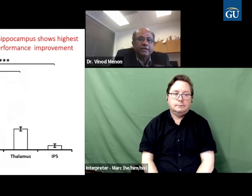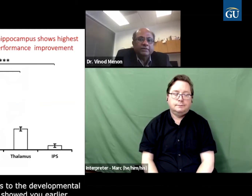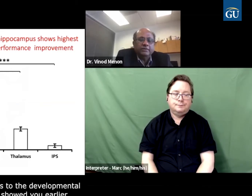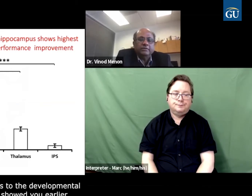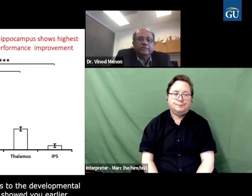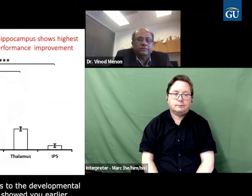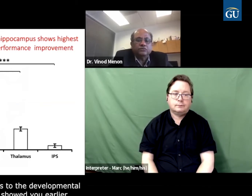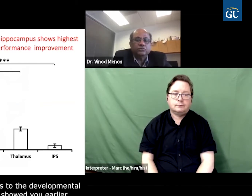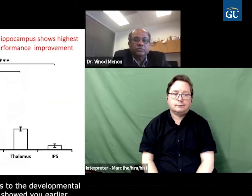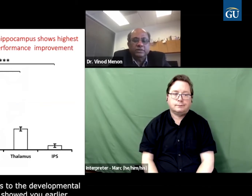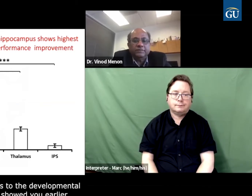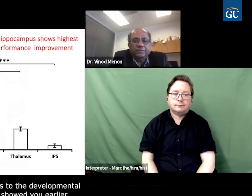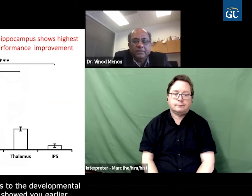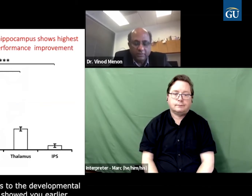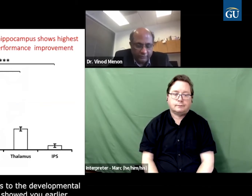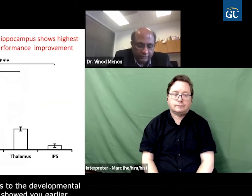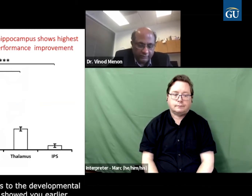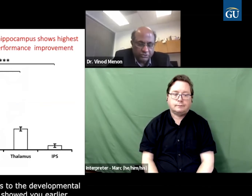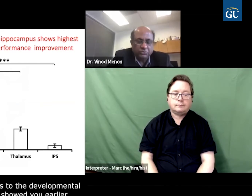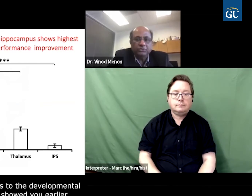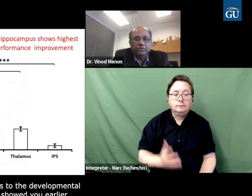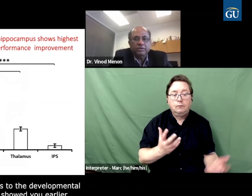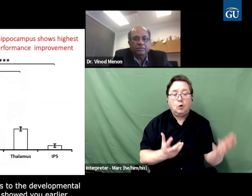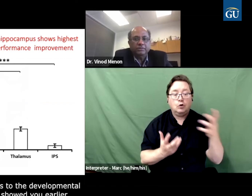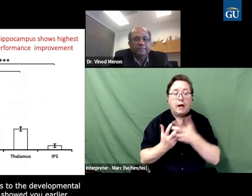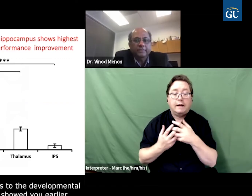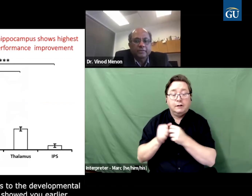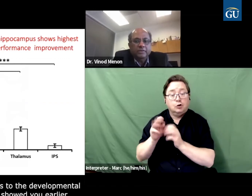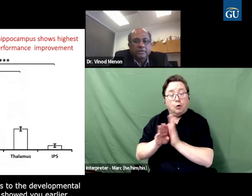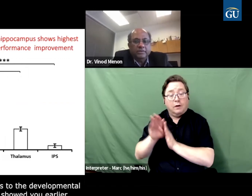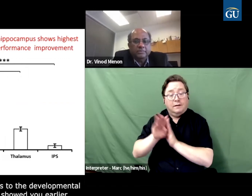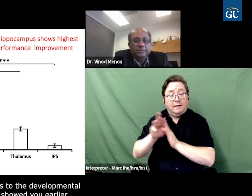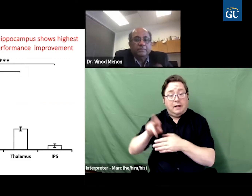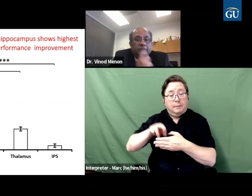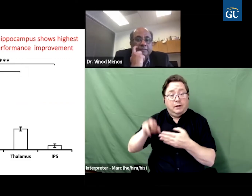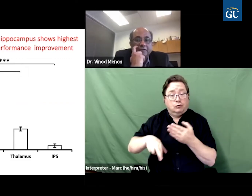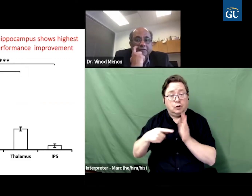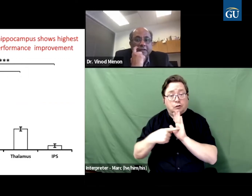so tying in this to the developmental